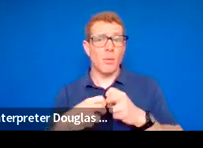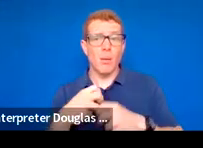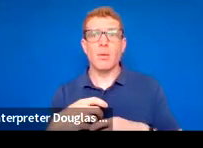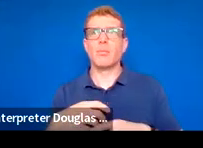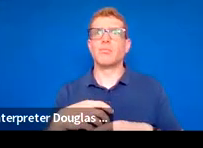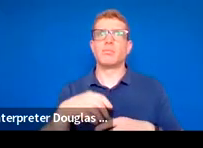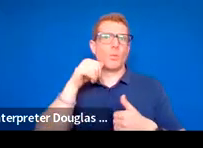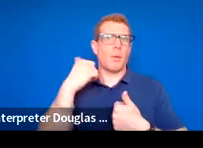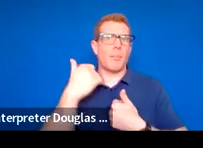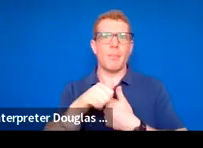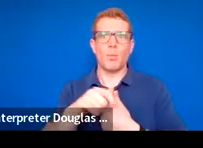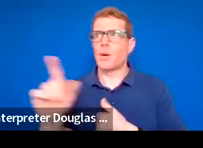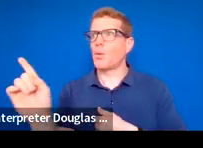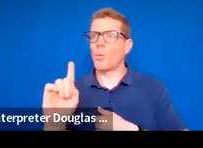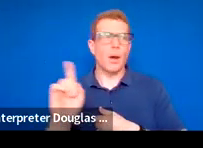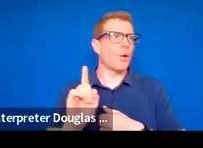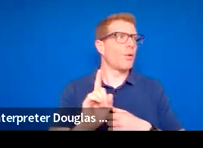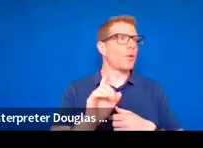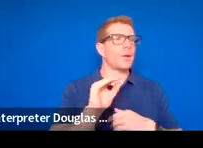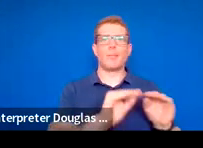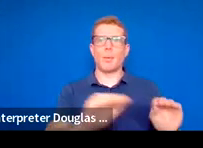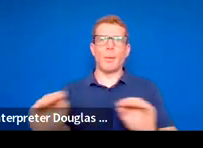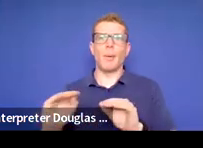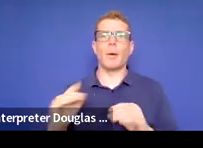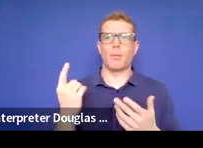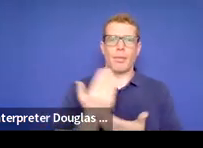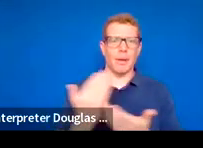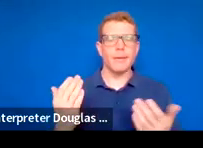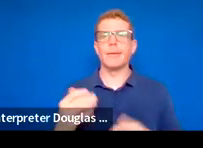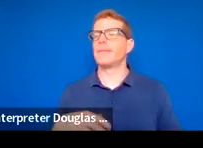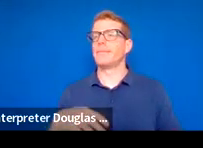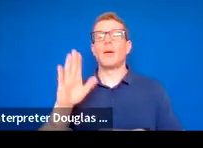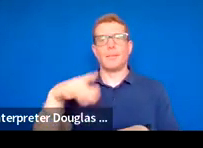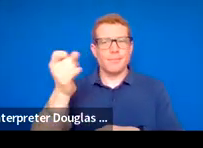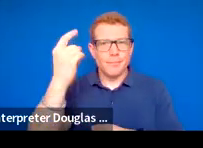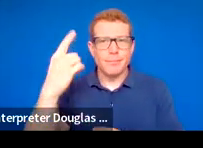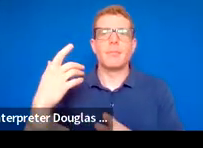We all lose our keys. don't fret that mean you got to run to the doctor.